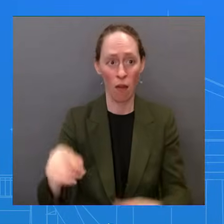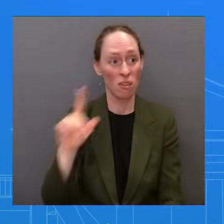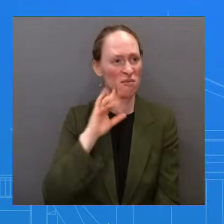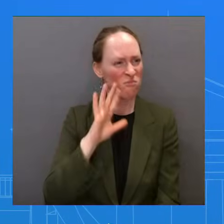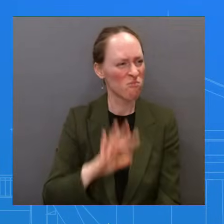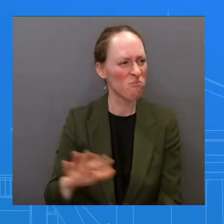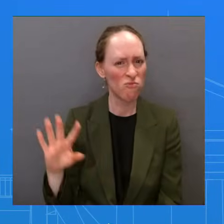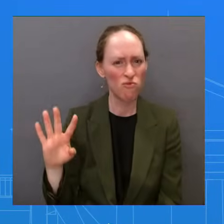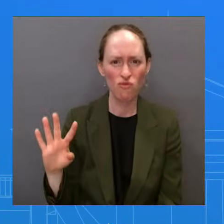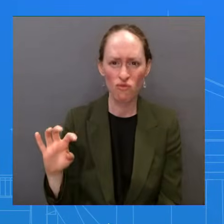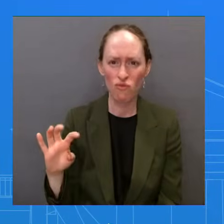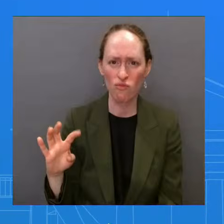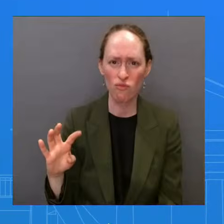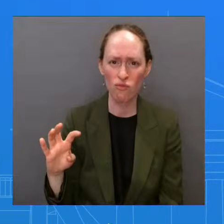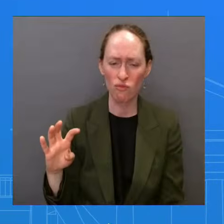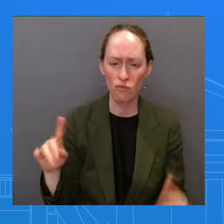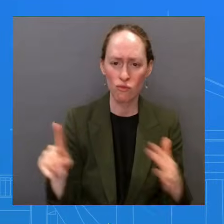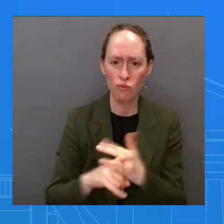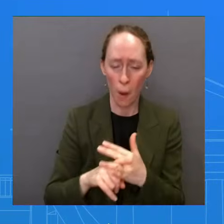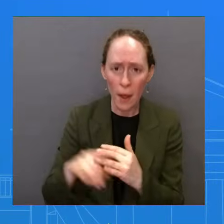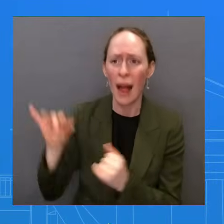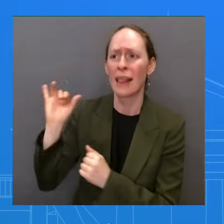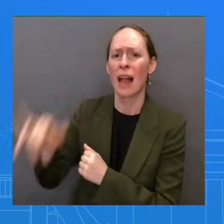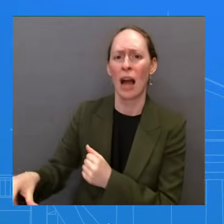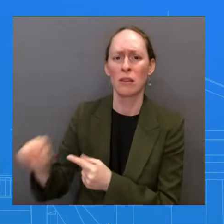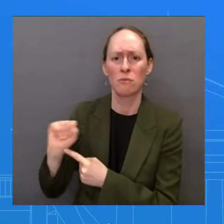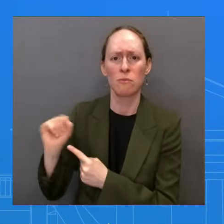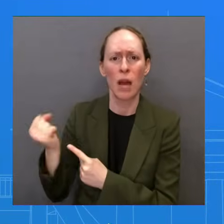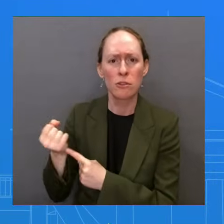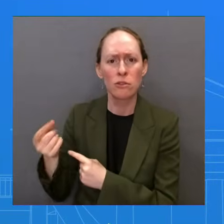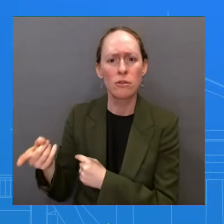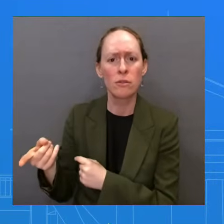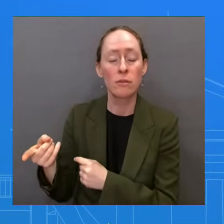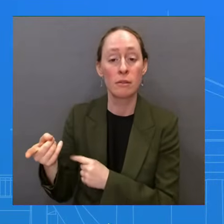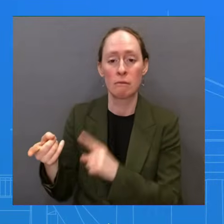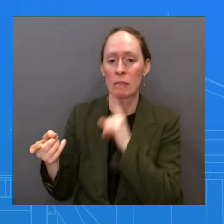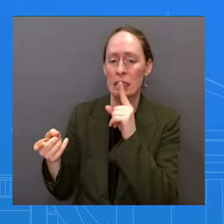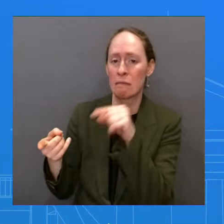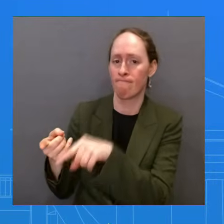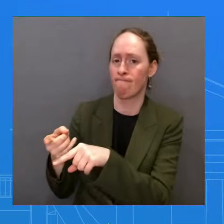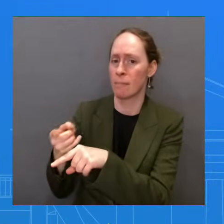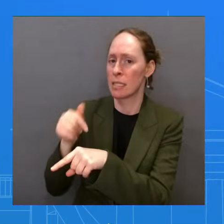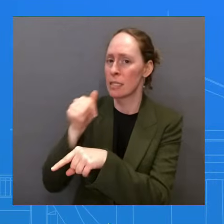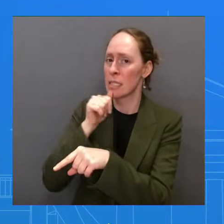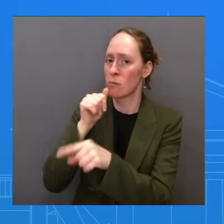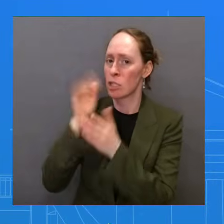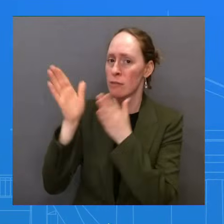is under the purview of Secret Service, and so I will leave it to them to speak to directly. The Press: Can you say